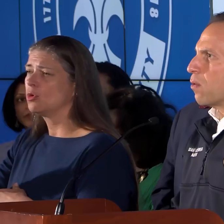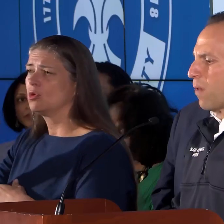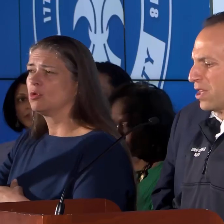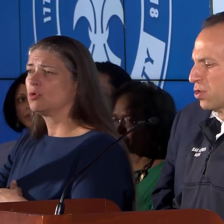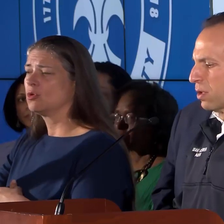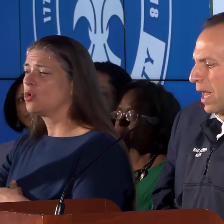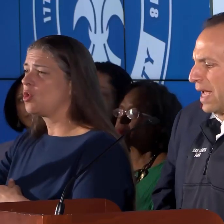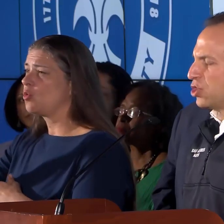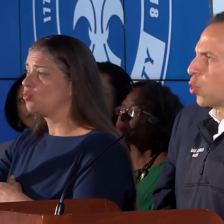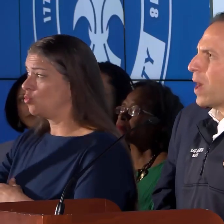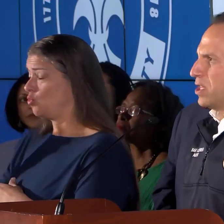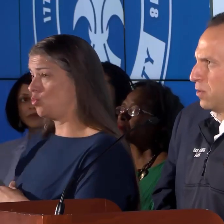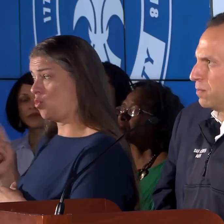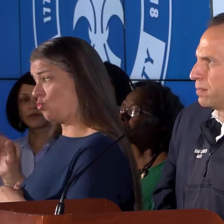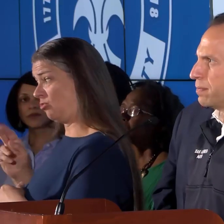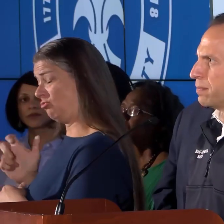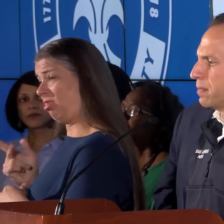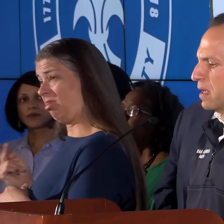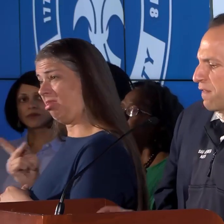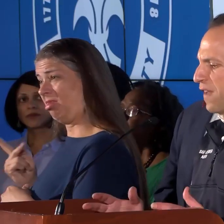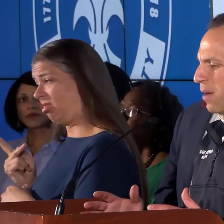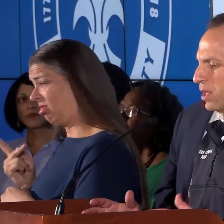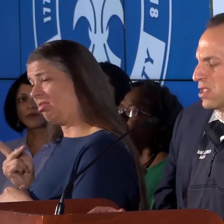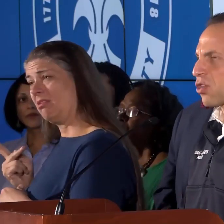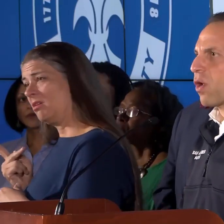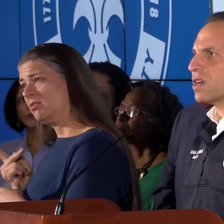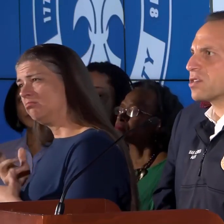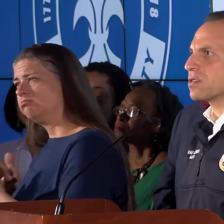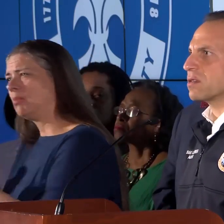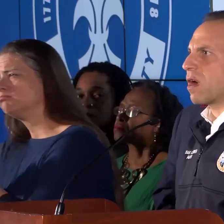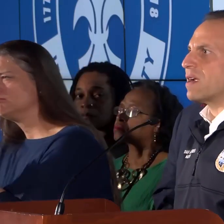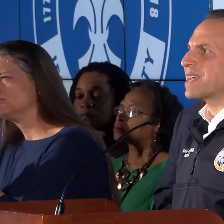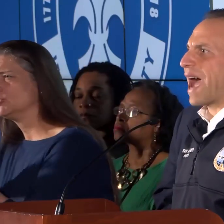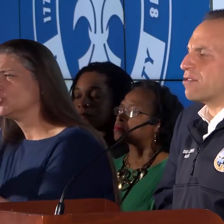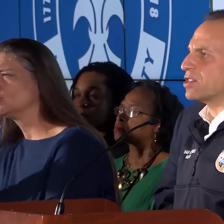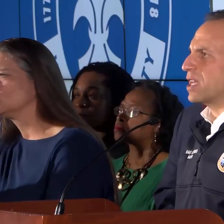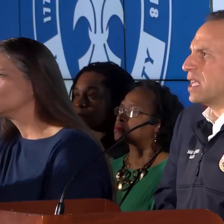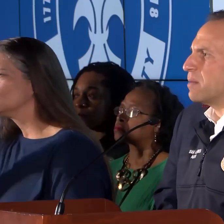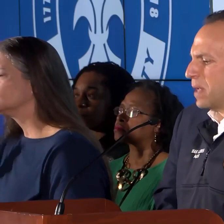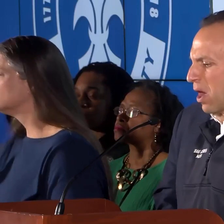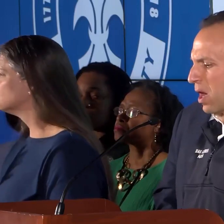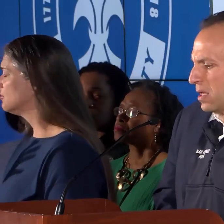Rachel and I join you and families across our entire city and Beyond